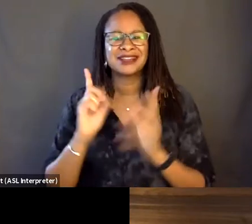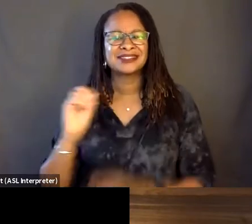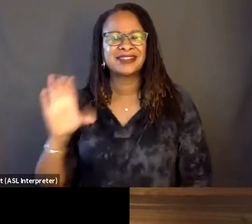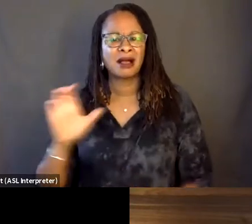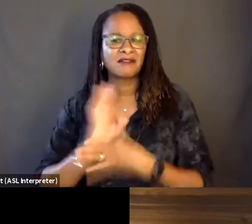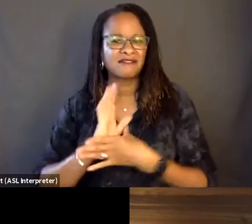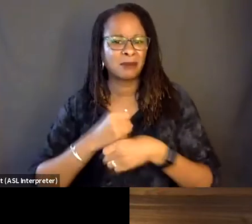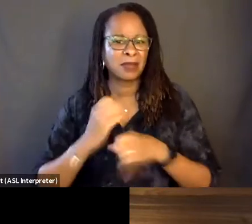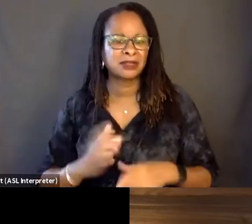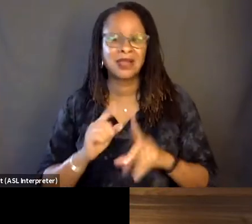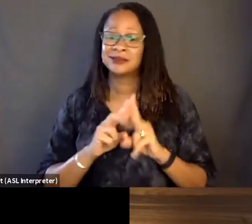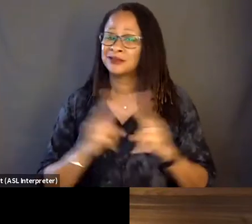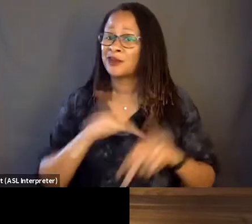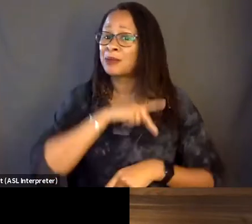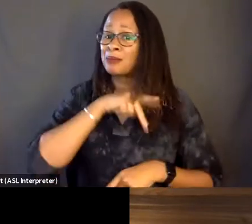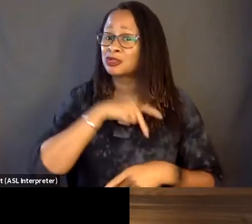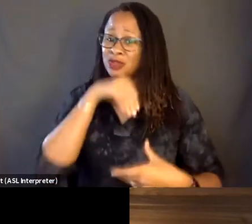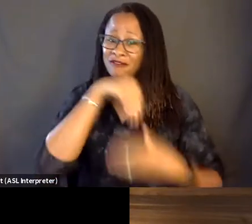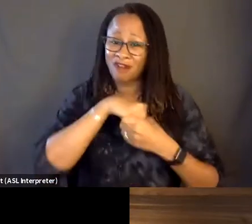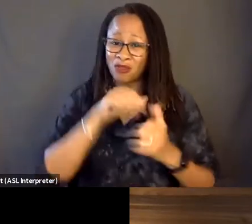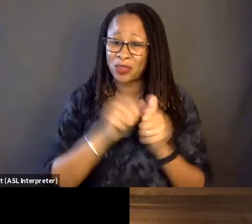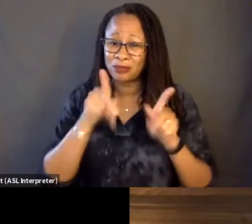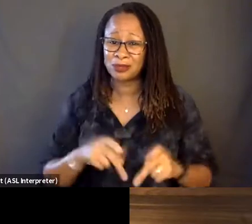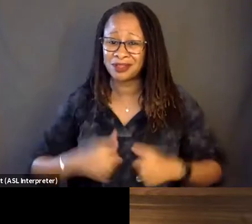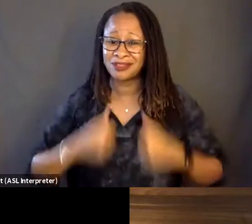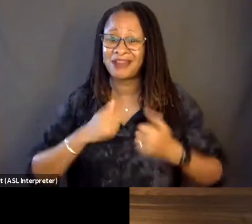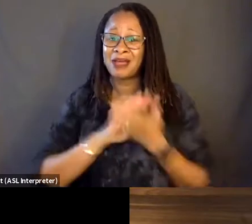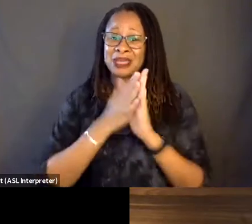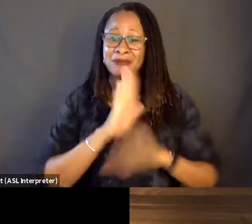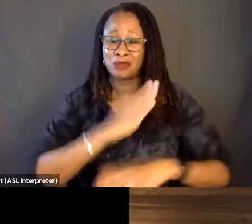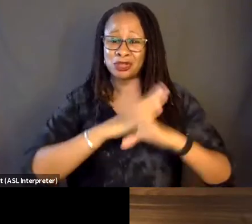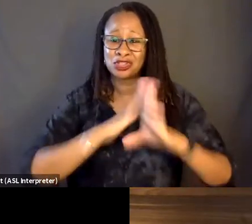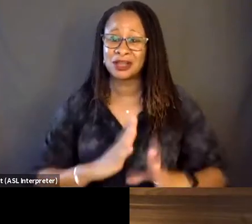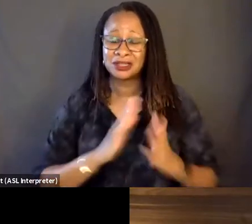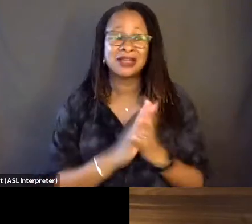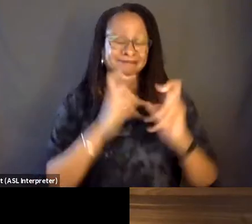personally involved in this person's life, became their protector, became their confidant, helped